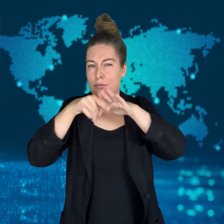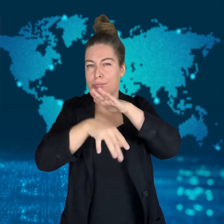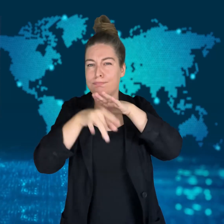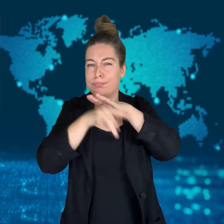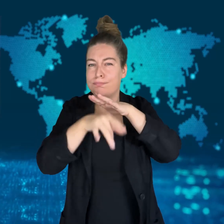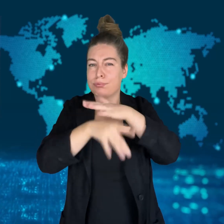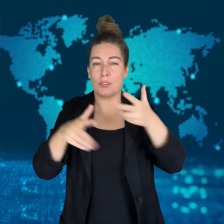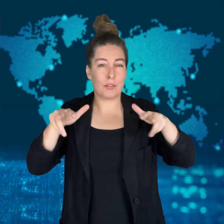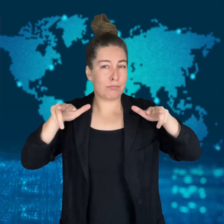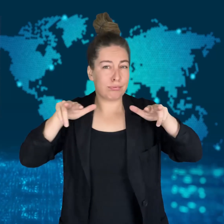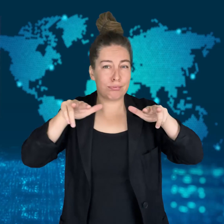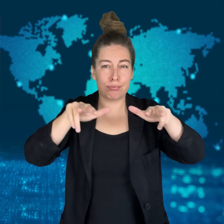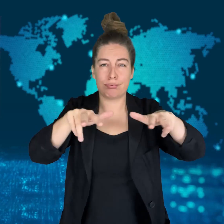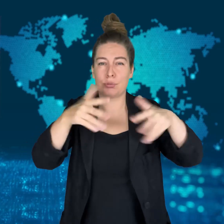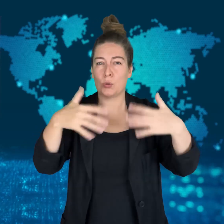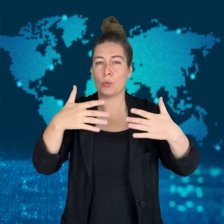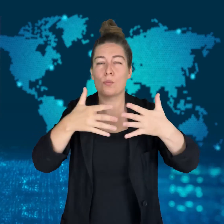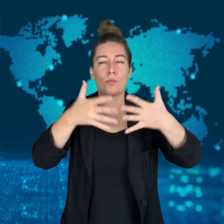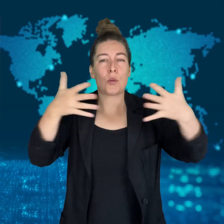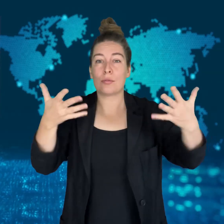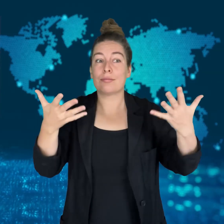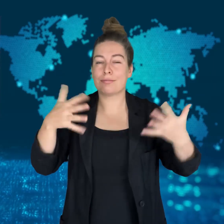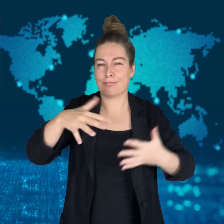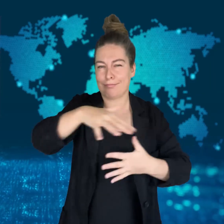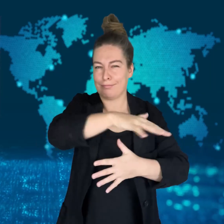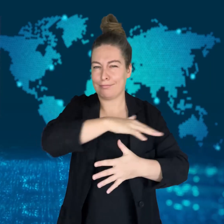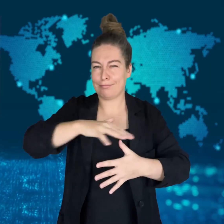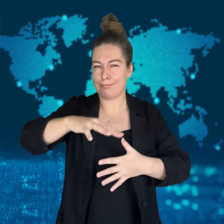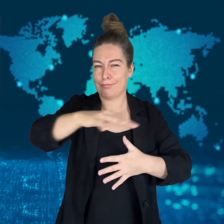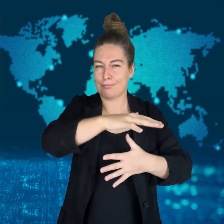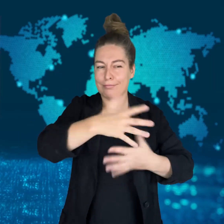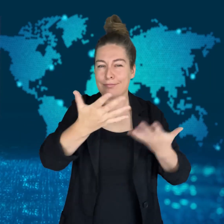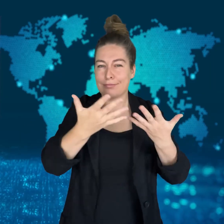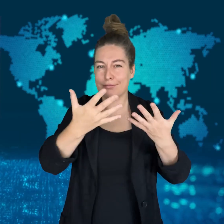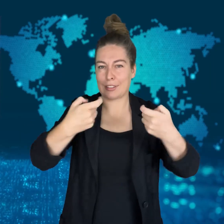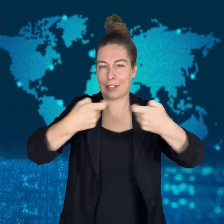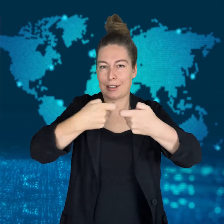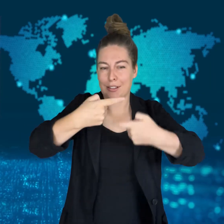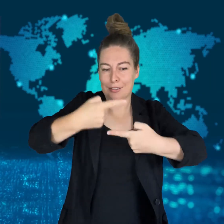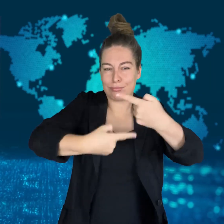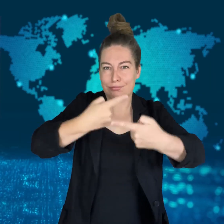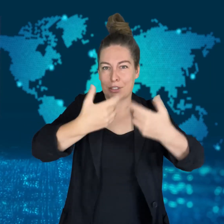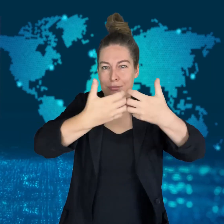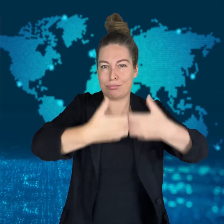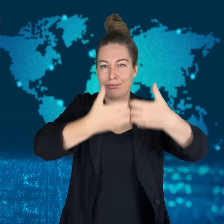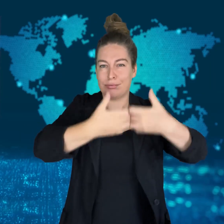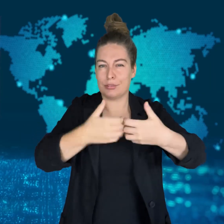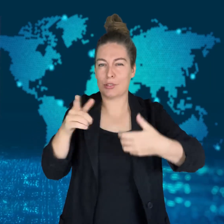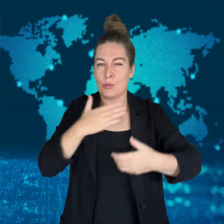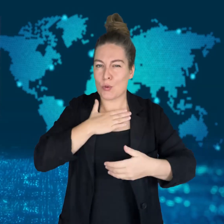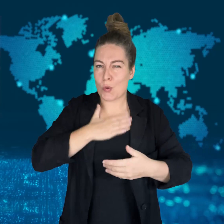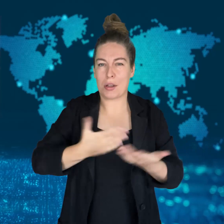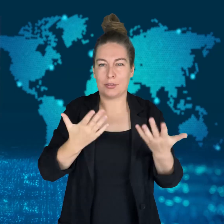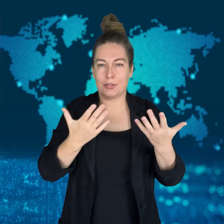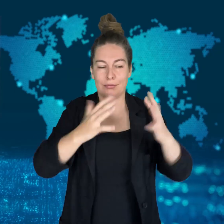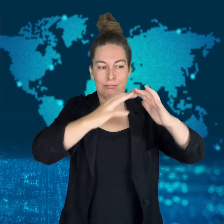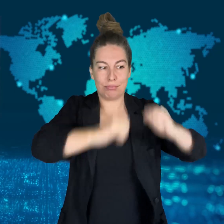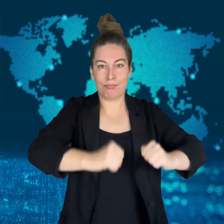Last winter, Russia attacked Ukraine's energy suppliers with missiles and drones.